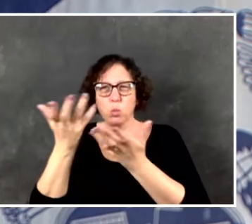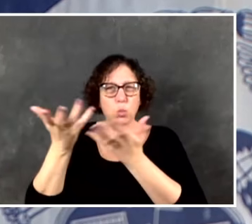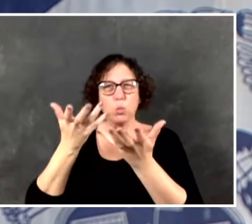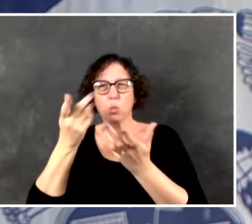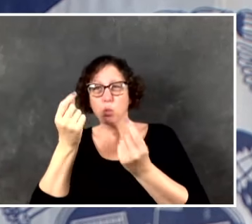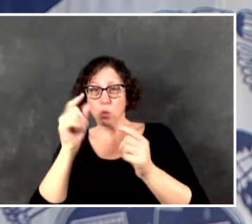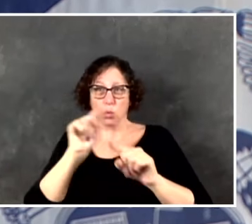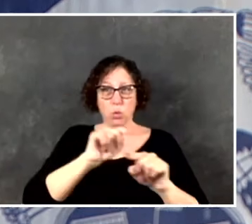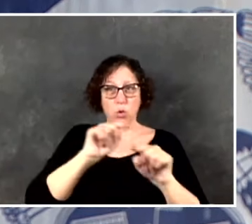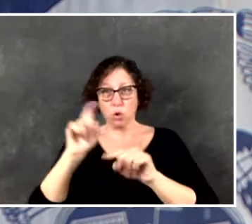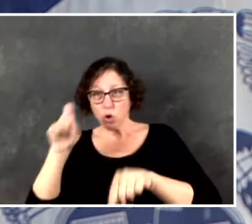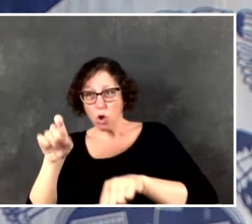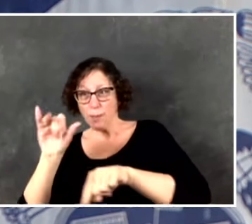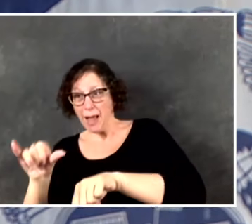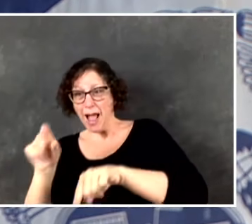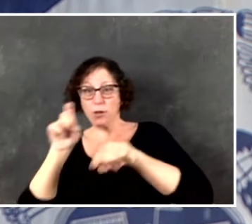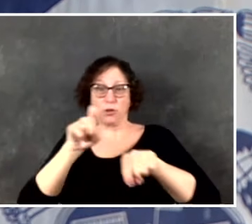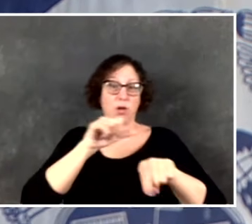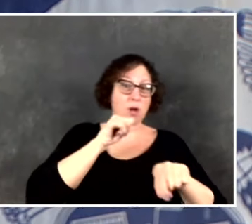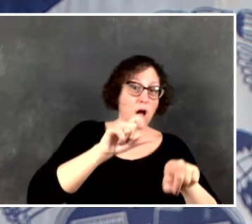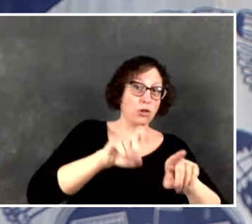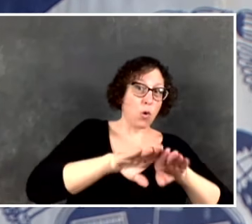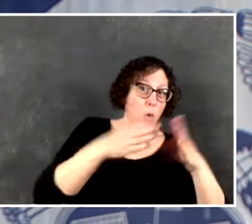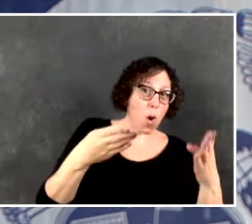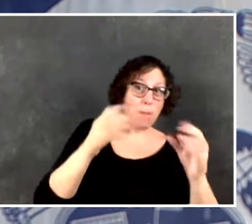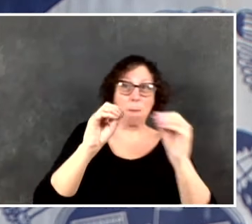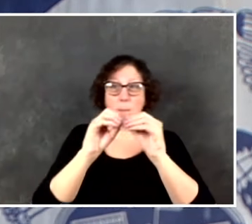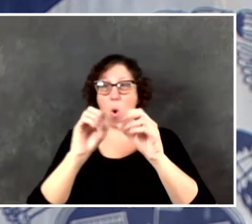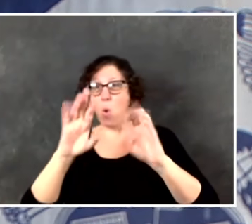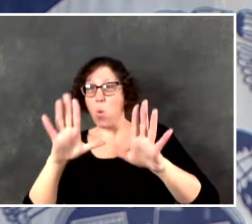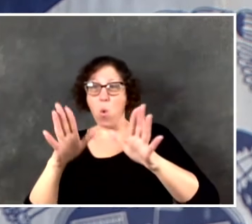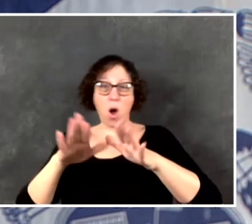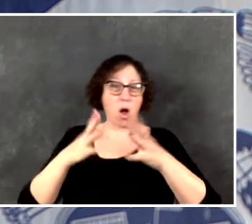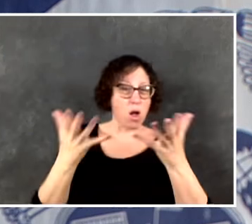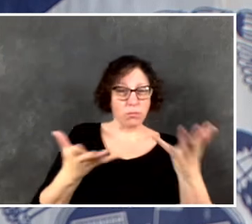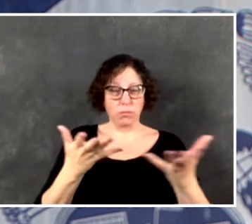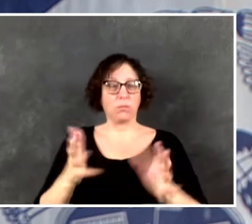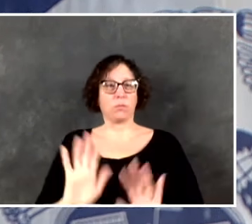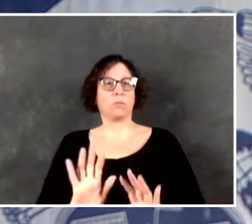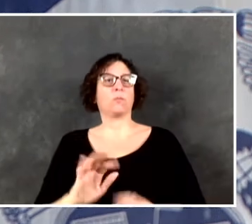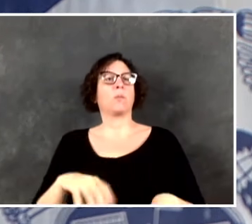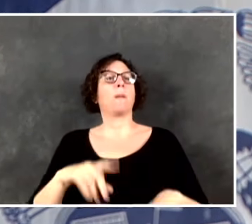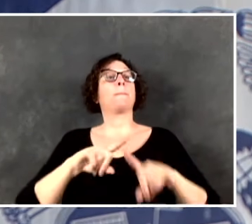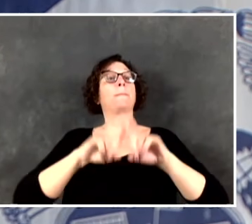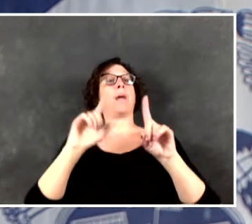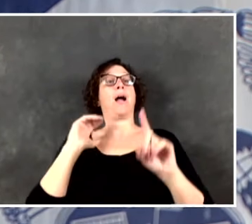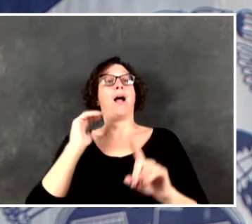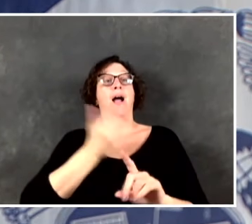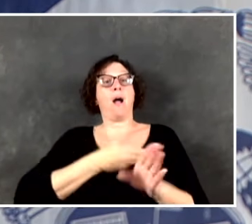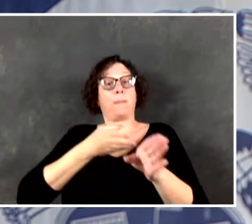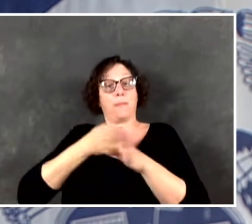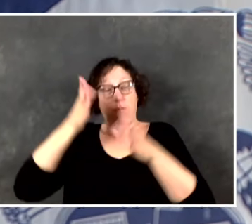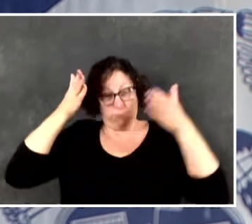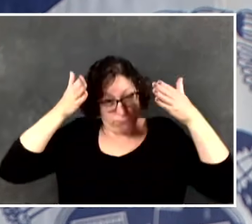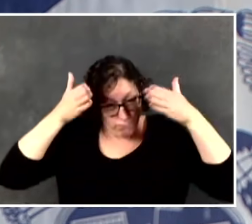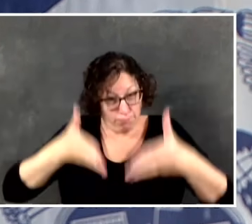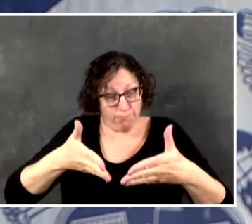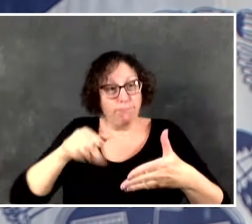PARTILACUR, WHERE THERE MAY BE VALID AREAS WE NEED TO OPEN UP FURTHER. WE'RE HAVING